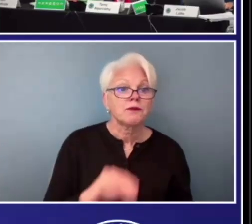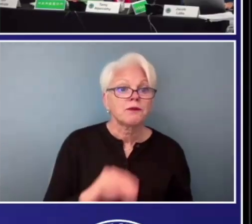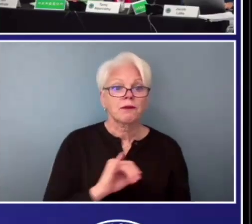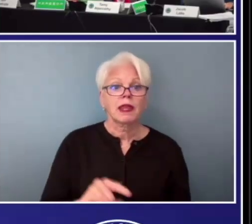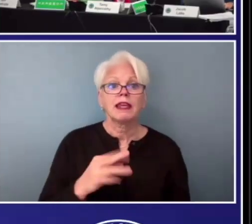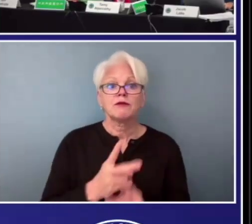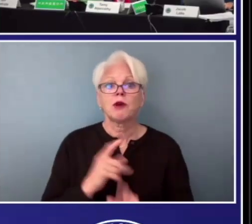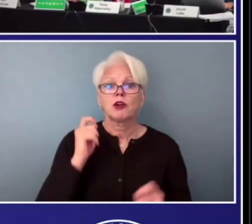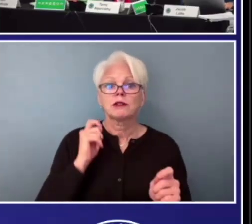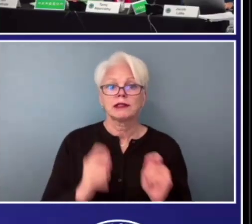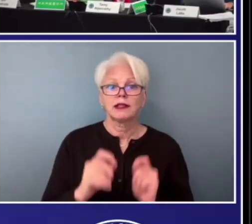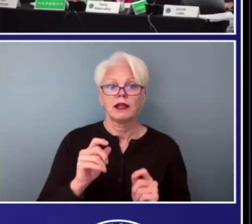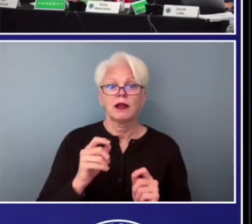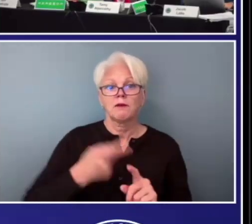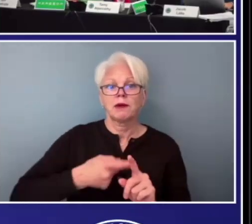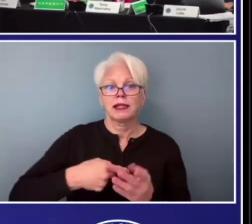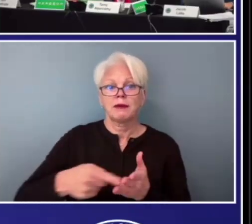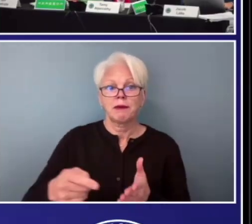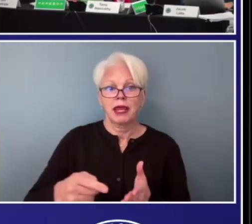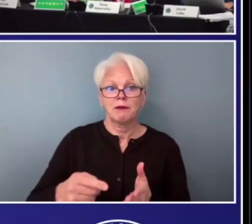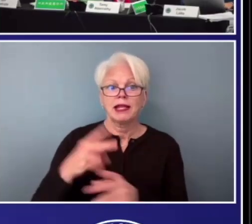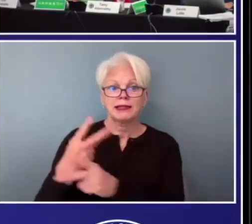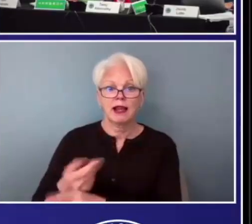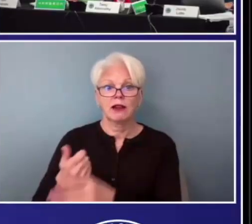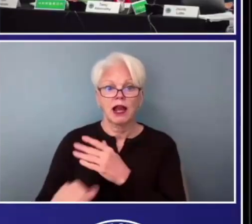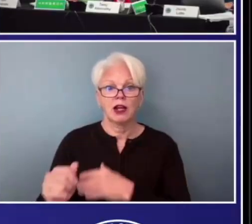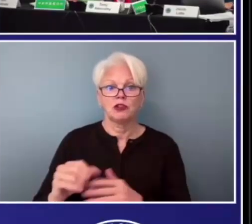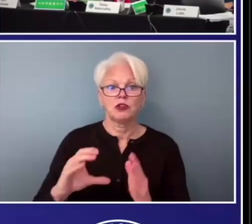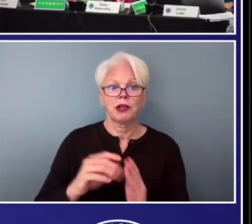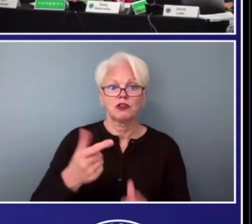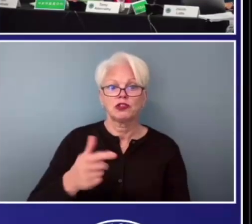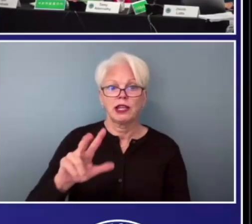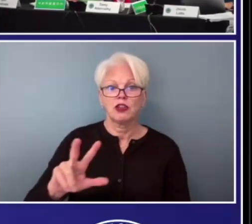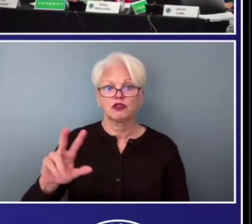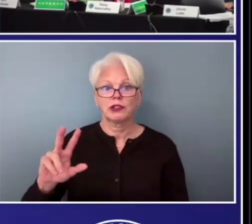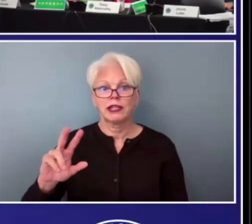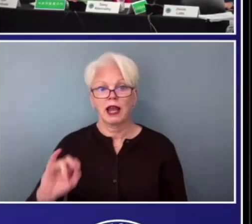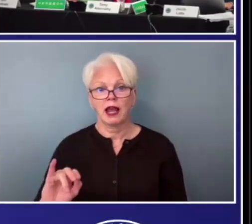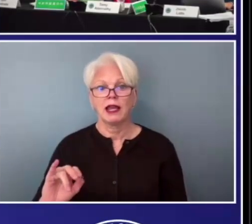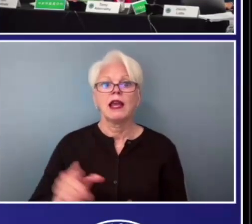paragraph (g)(3) Romanette one is less than $10, the monthly payment is $10.